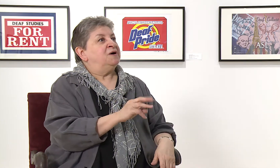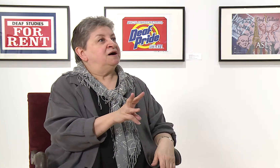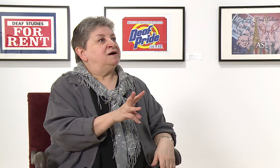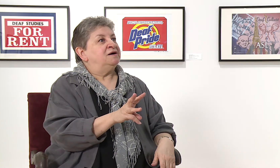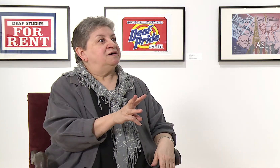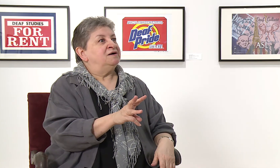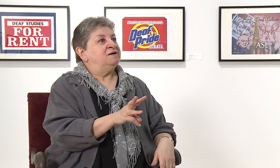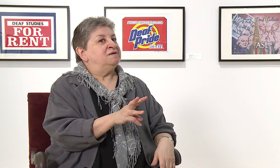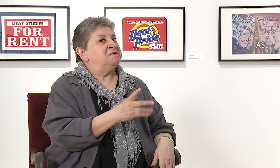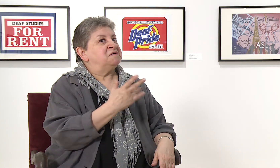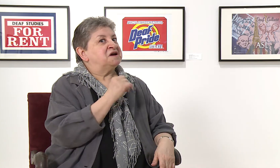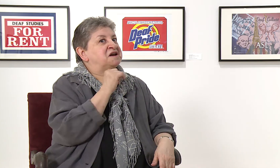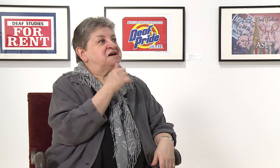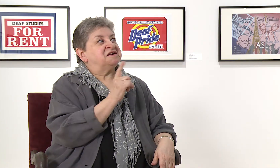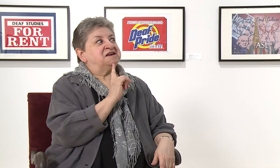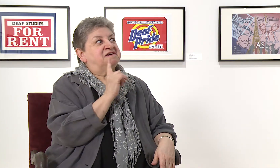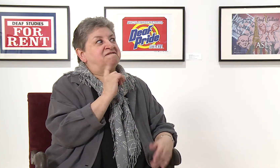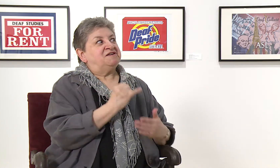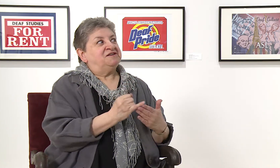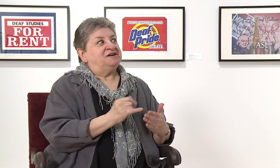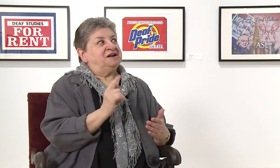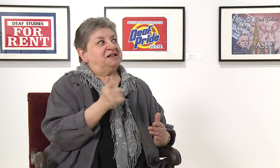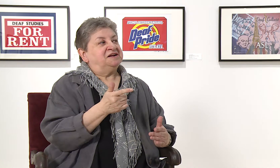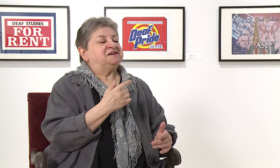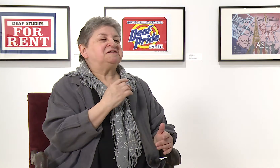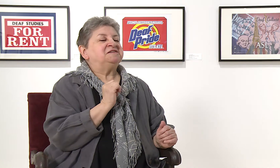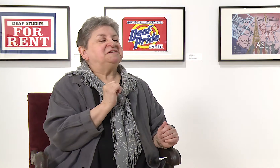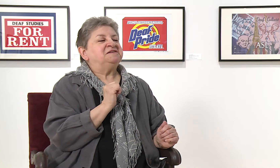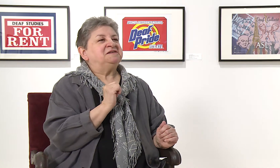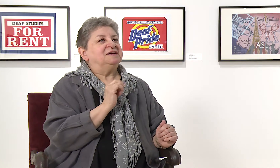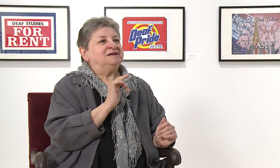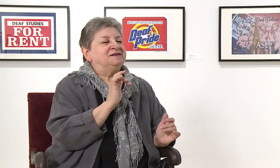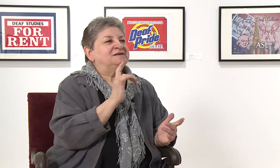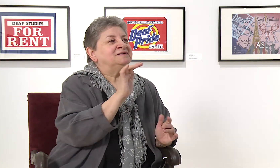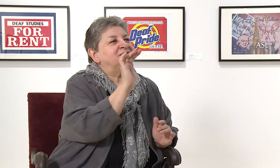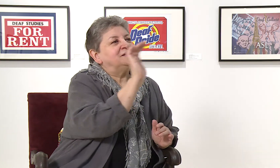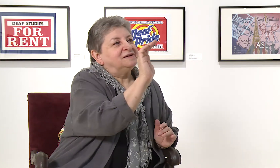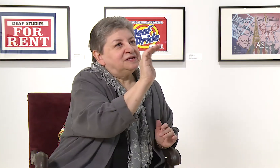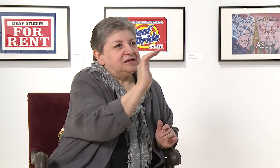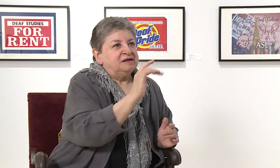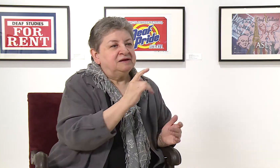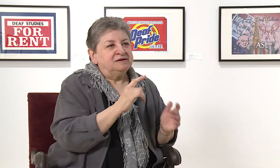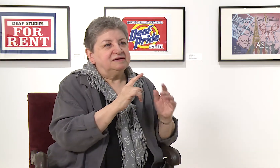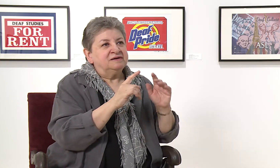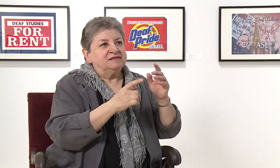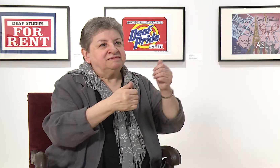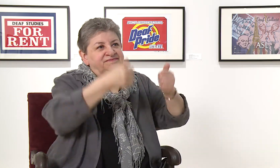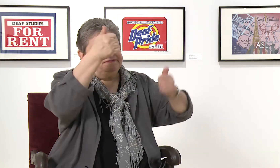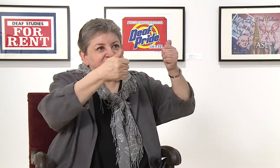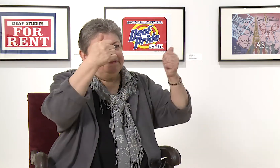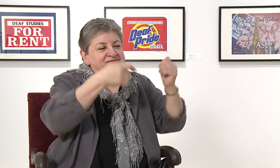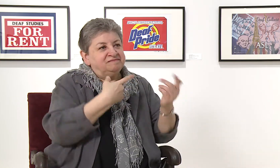And this year, they had focused on Black Art. So I thought Deaf Art might be a possibility.